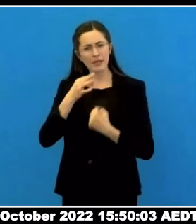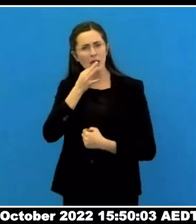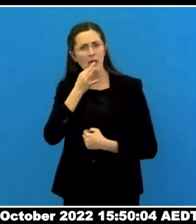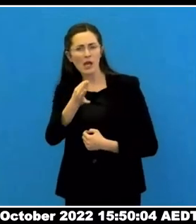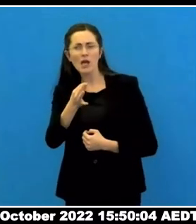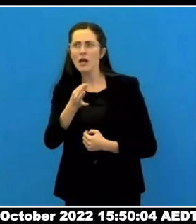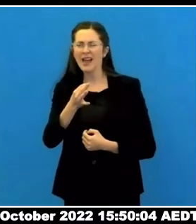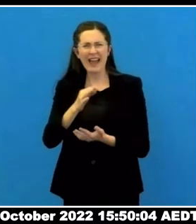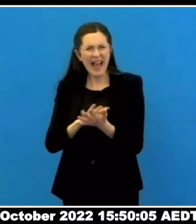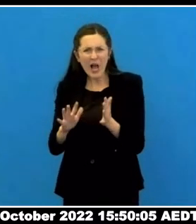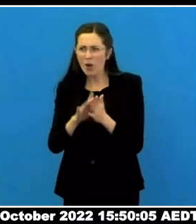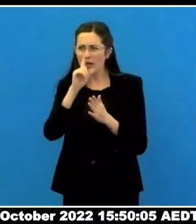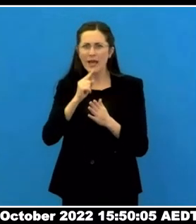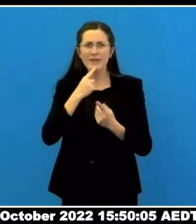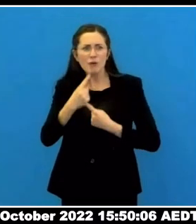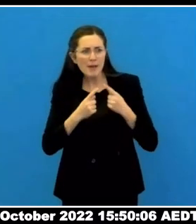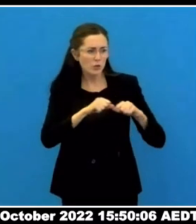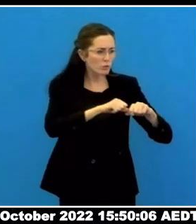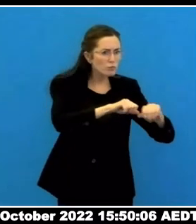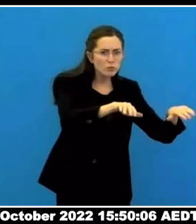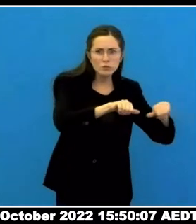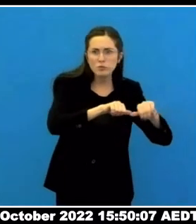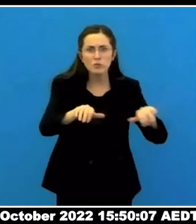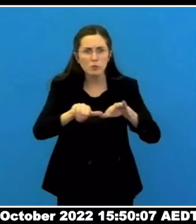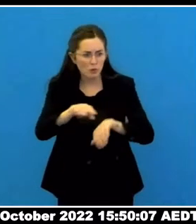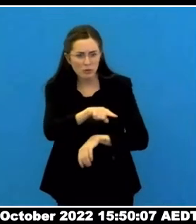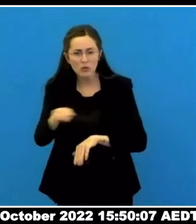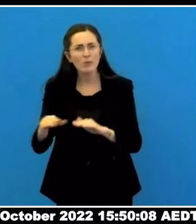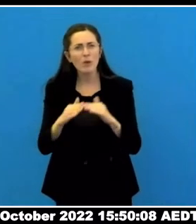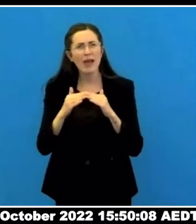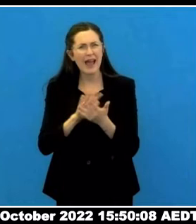to get the information to the community who need to know?